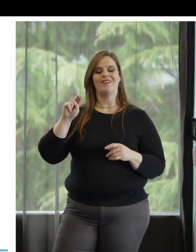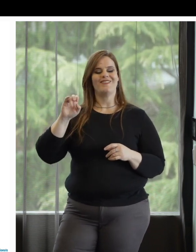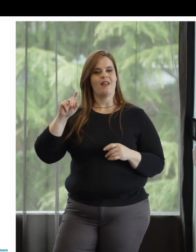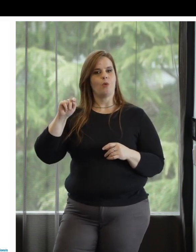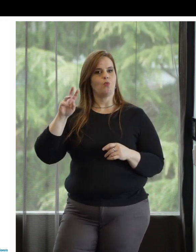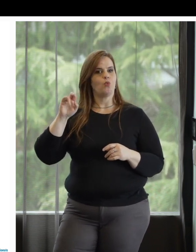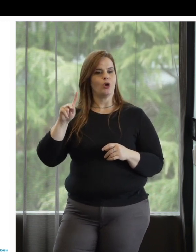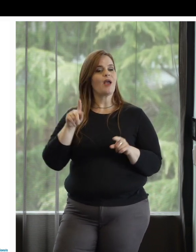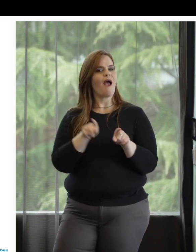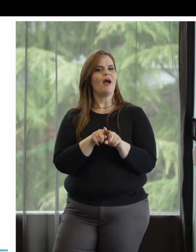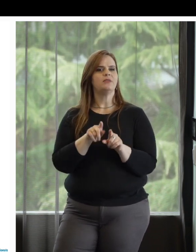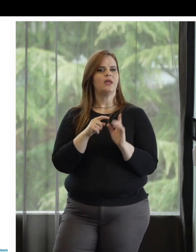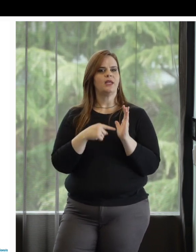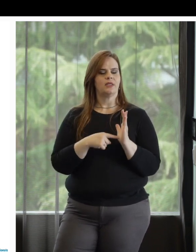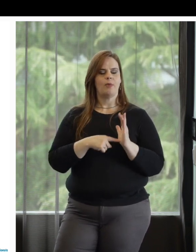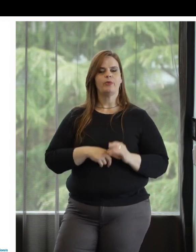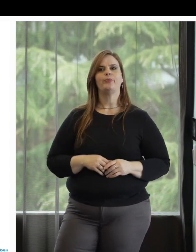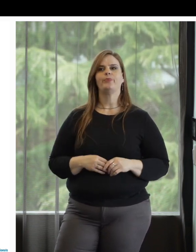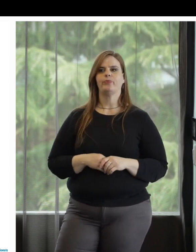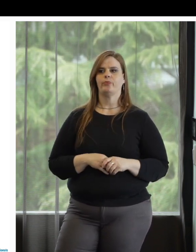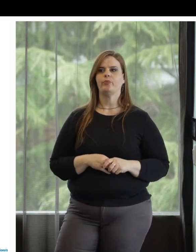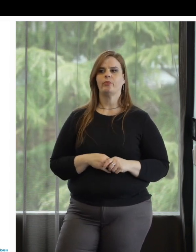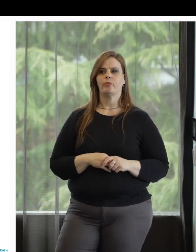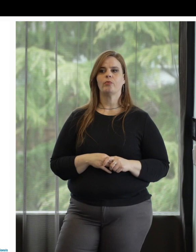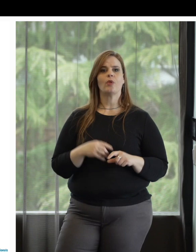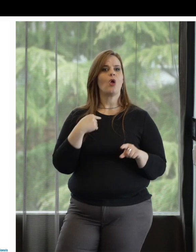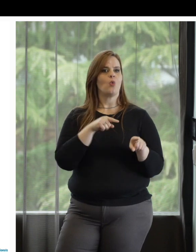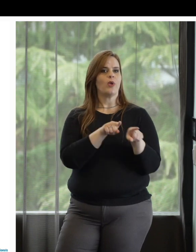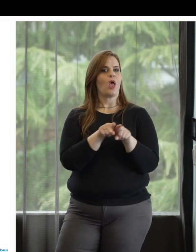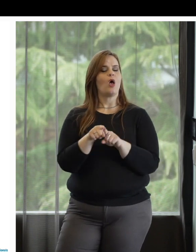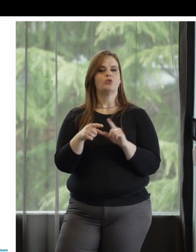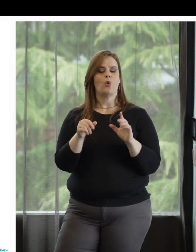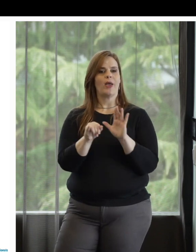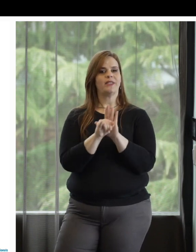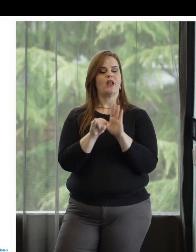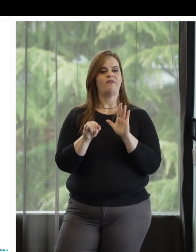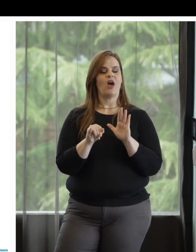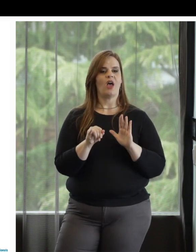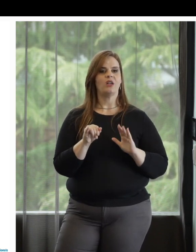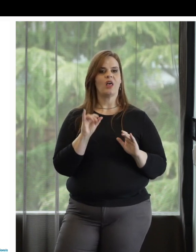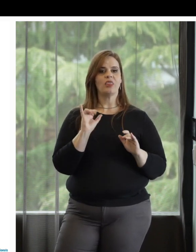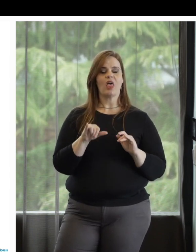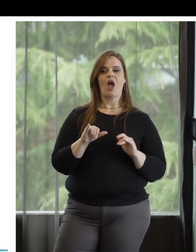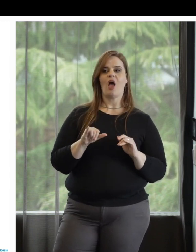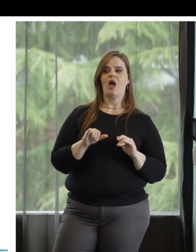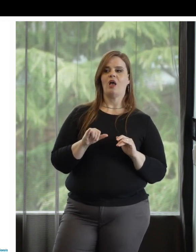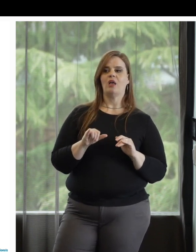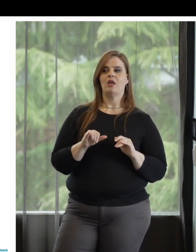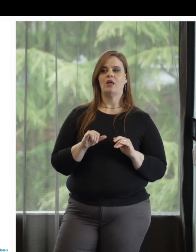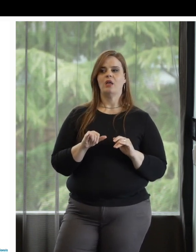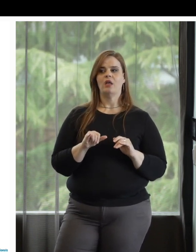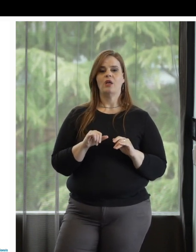. We also identified that Karen said you need to come